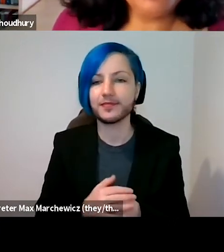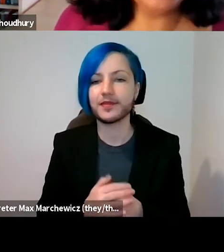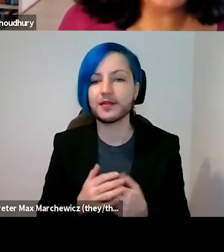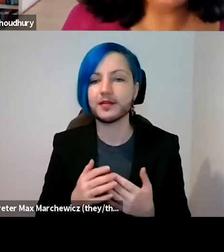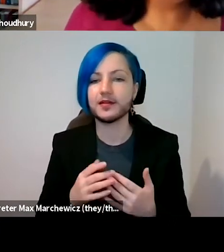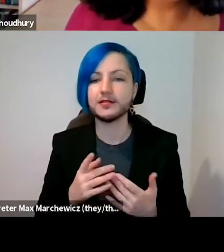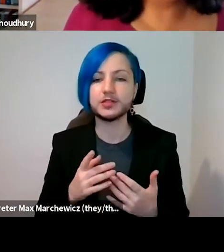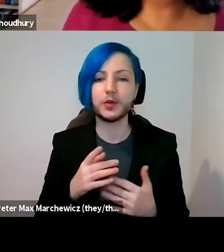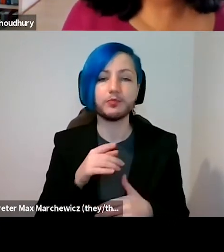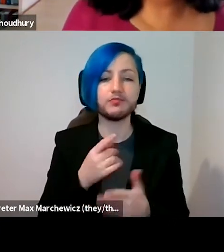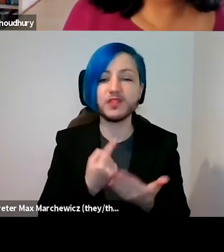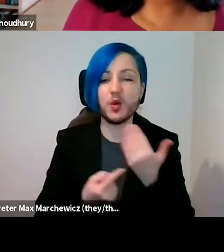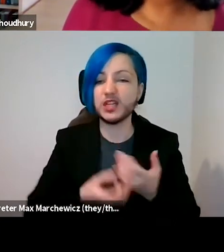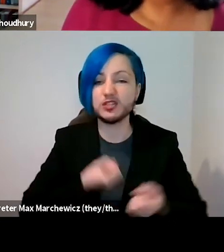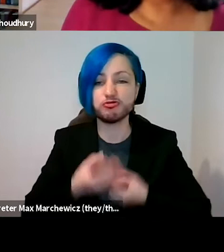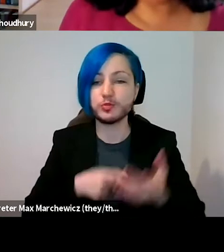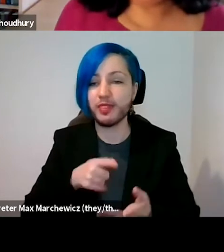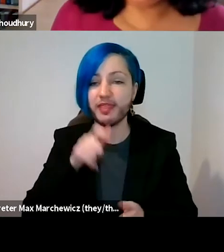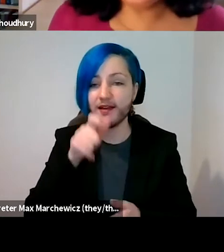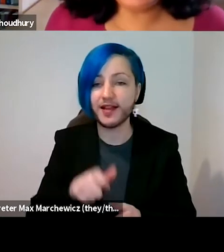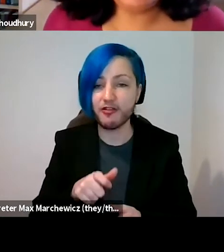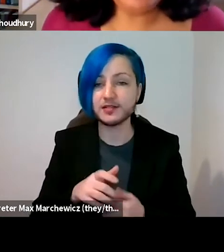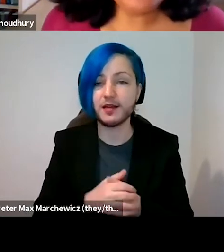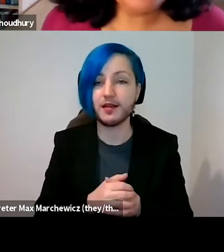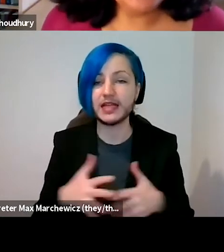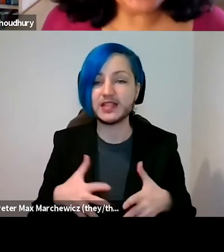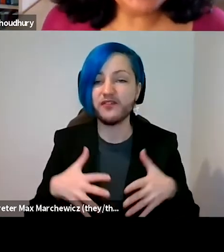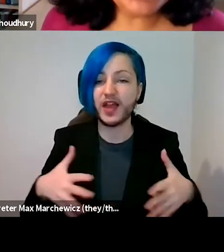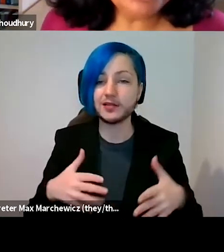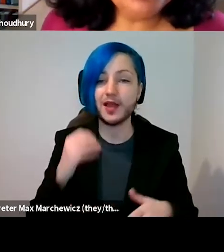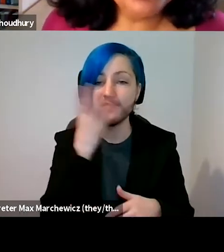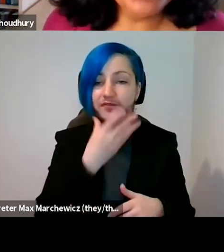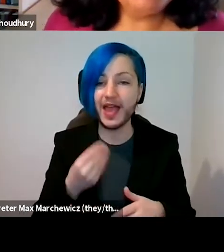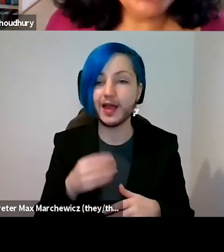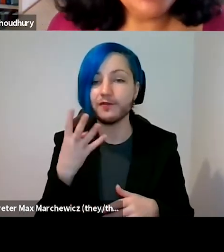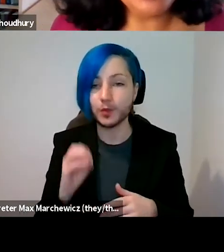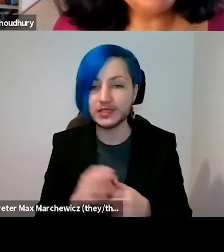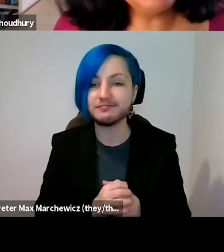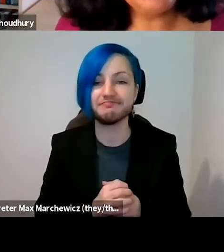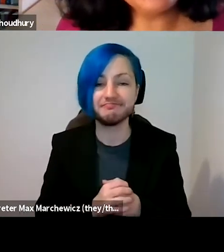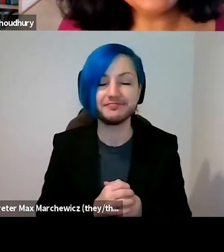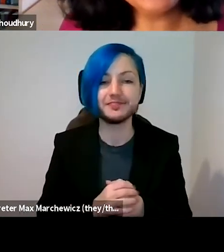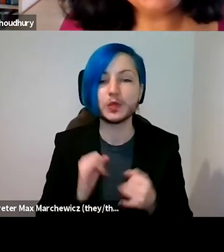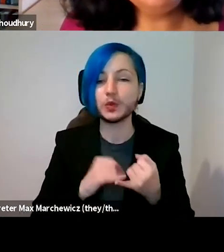a mercatized person, not very kind to say it. Scott himself is mildly ironic as he describes